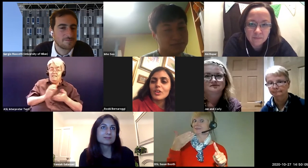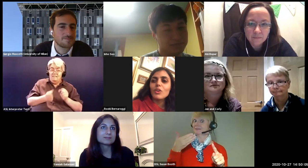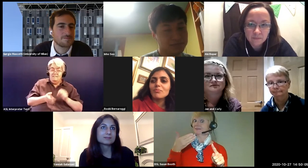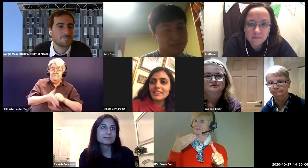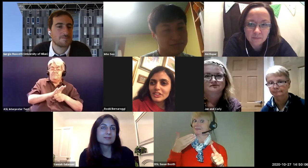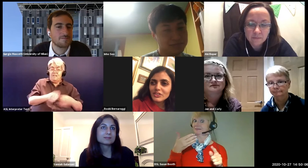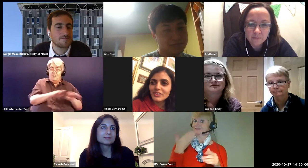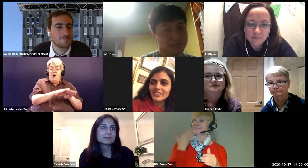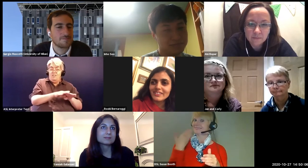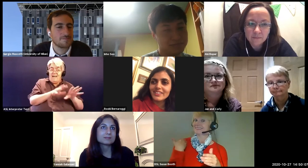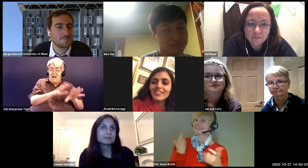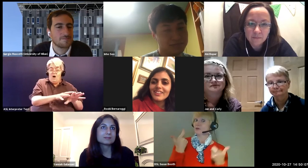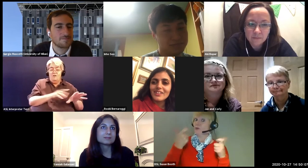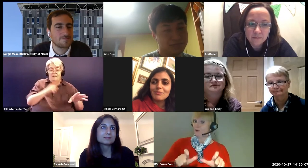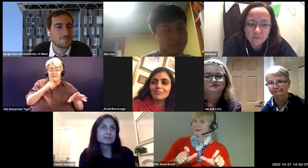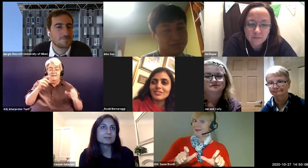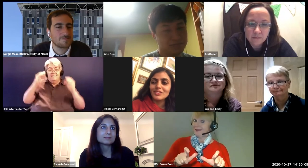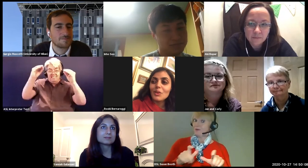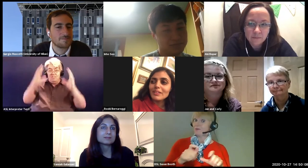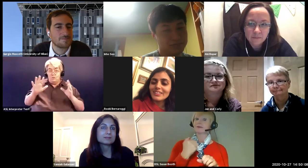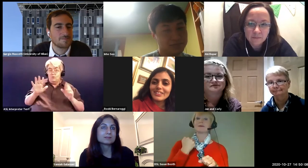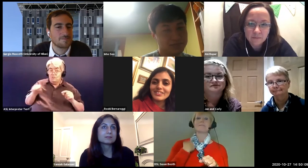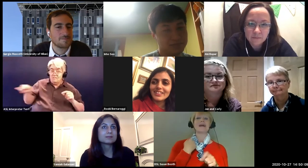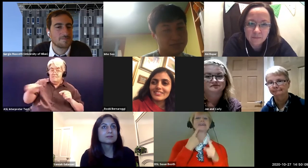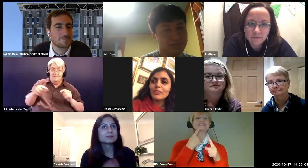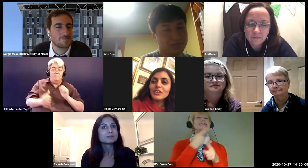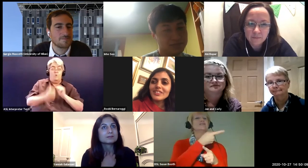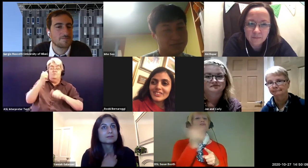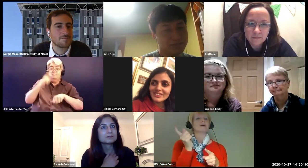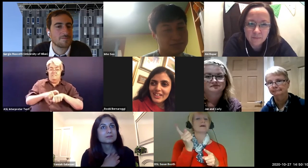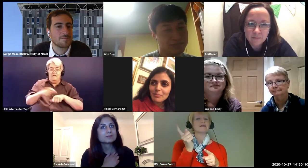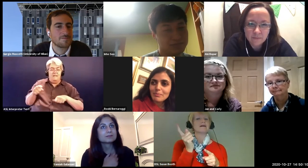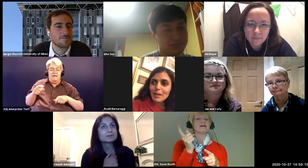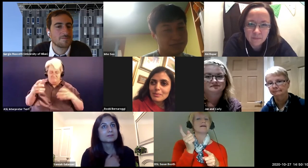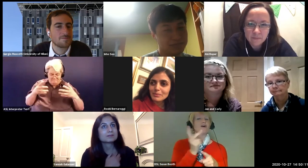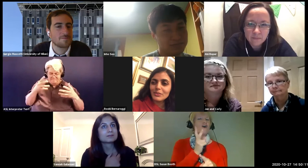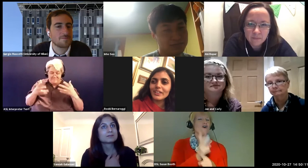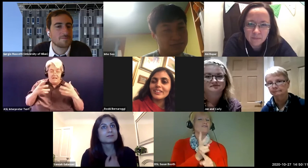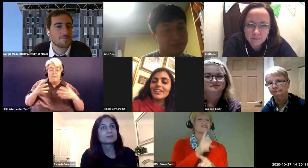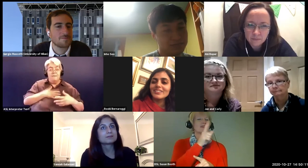all of my teachers that um normally they they couldn't understand my problems during the